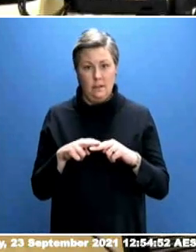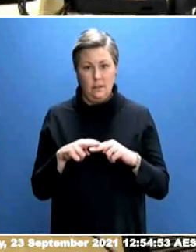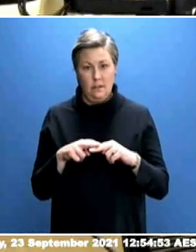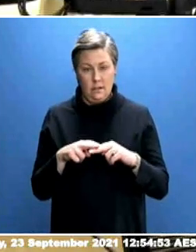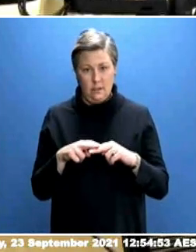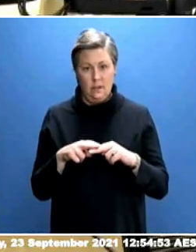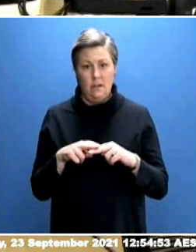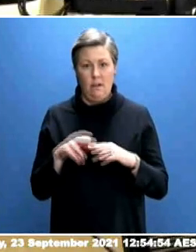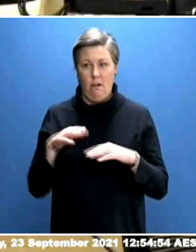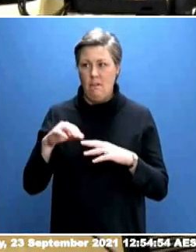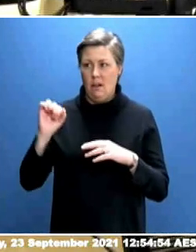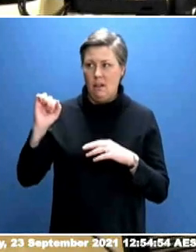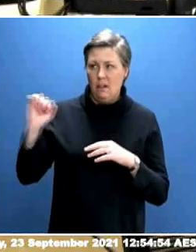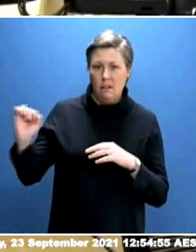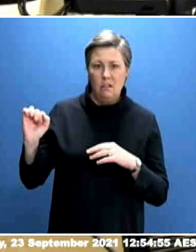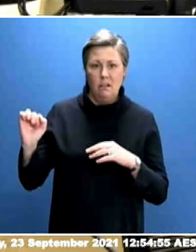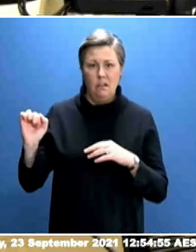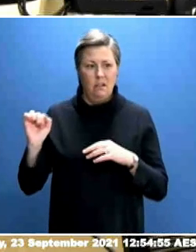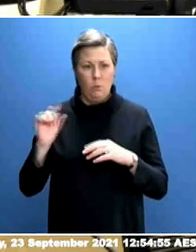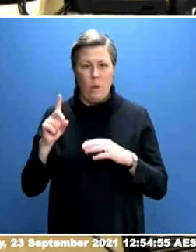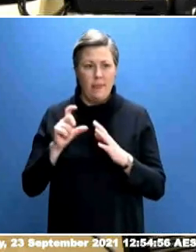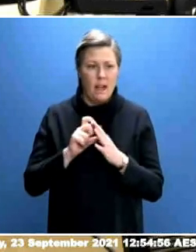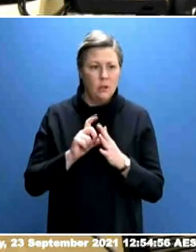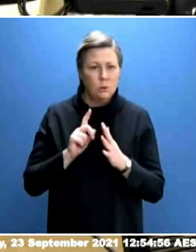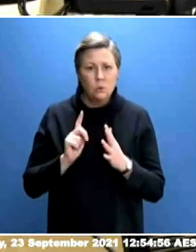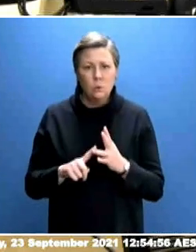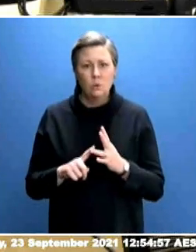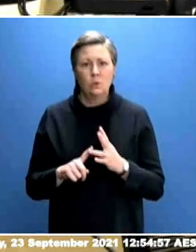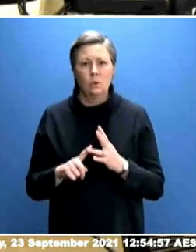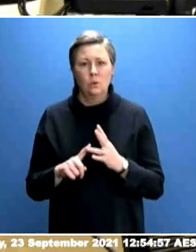and nevertheless notwithstanding there had been a meeting with a Ms Jeanette